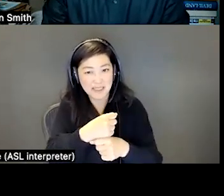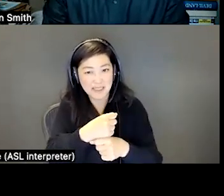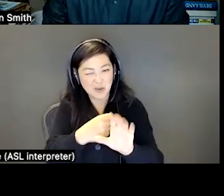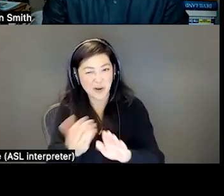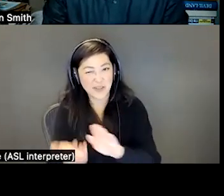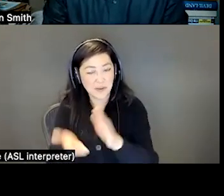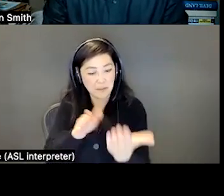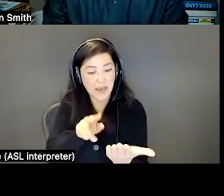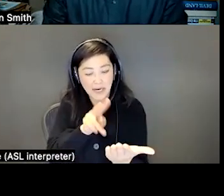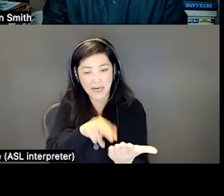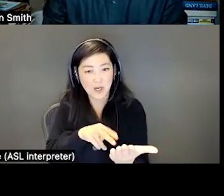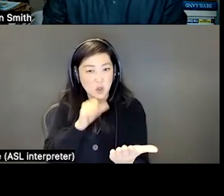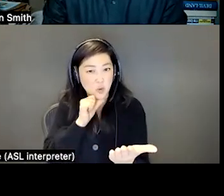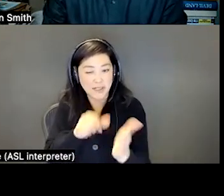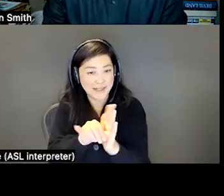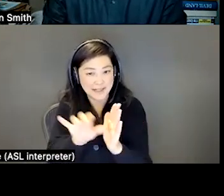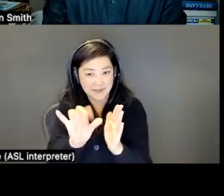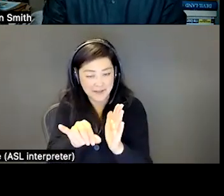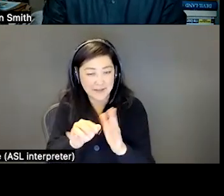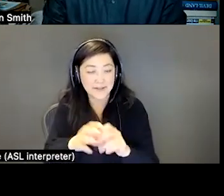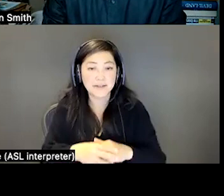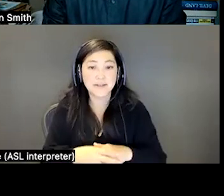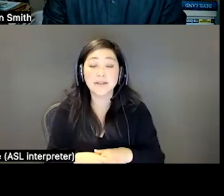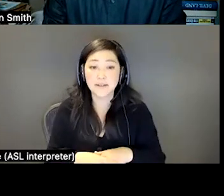I ran through this presentation with a few of my colleagues as well, and they said,